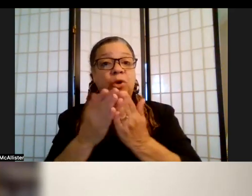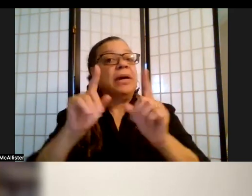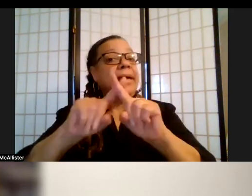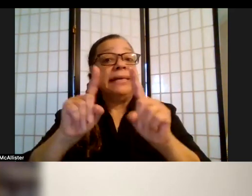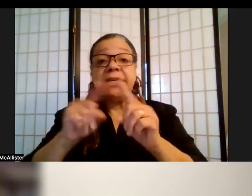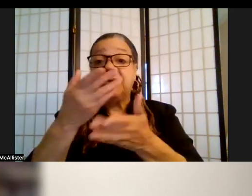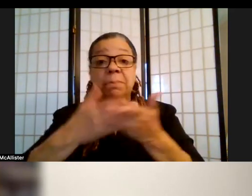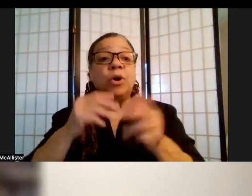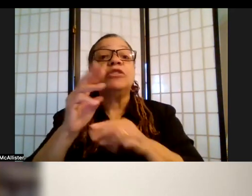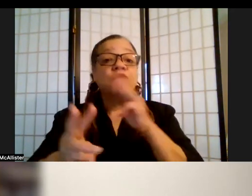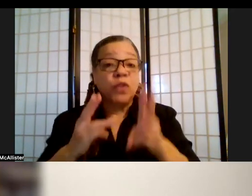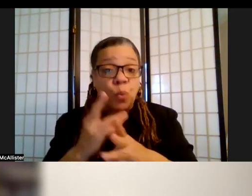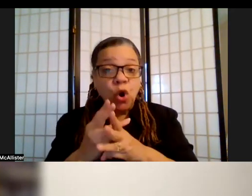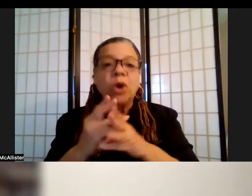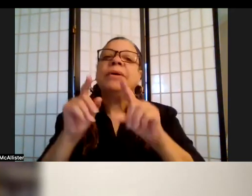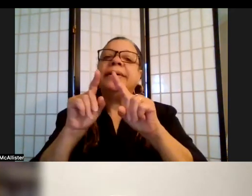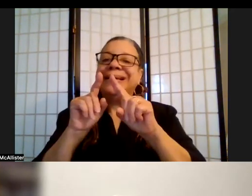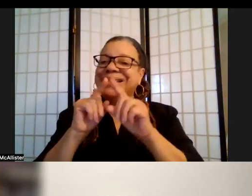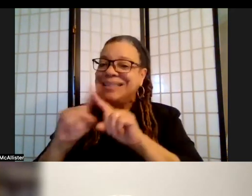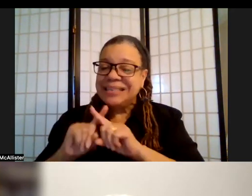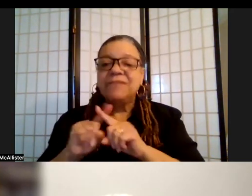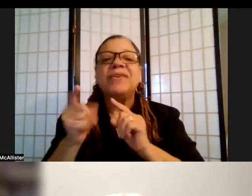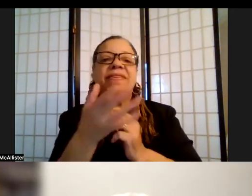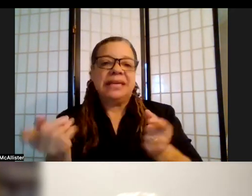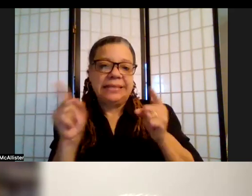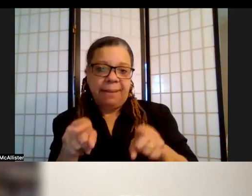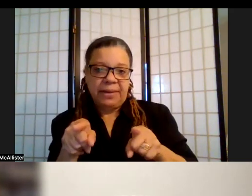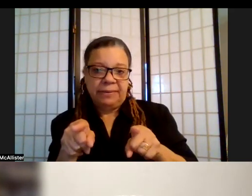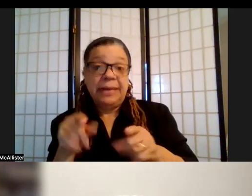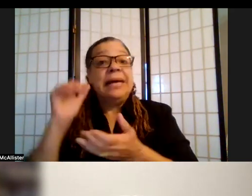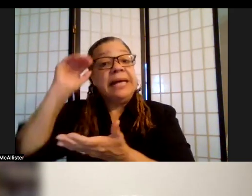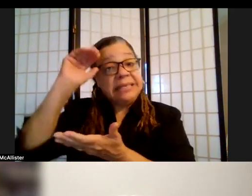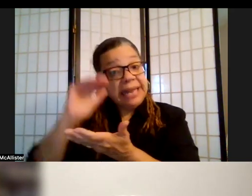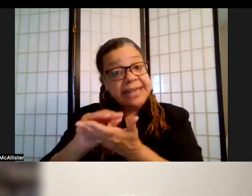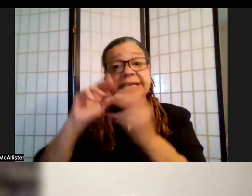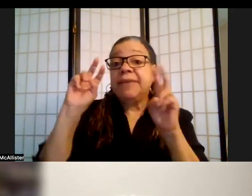different things play a role, right? Sso this is less of an issue in, in, uh,